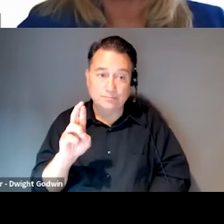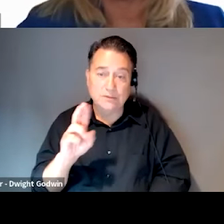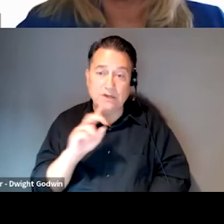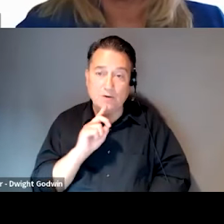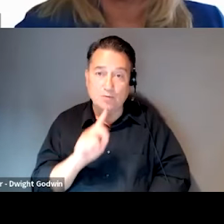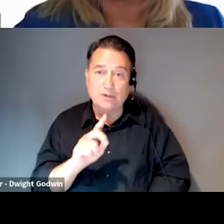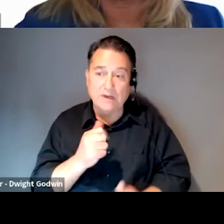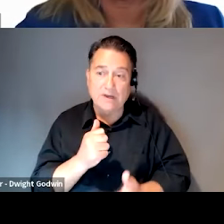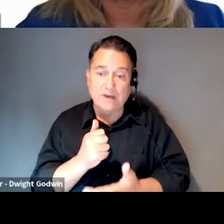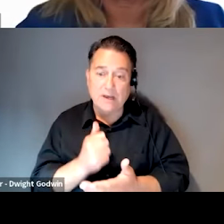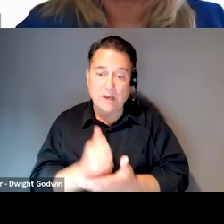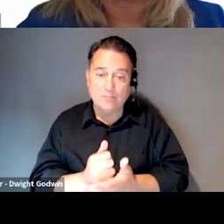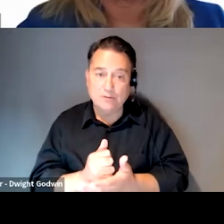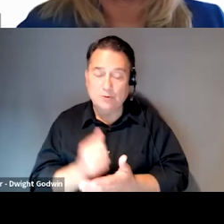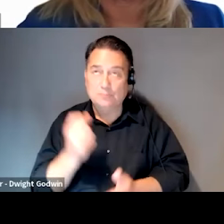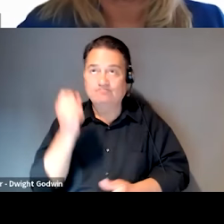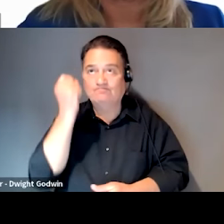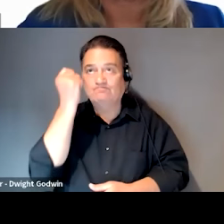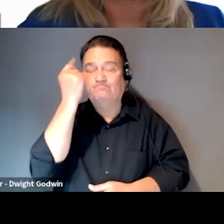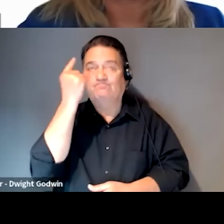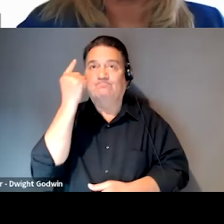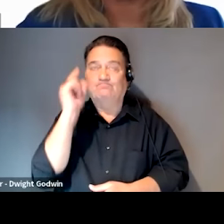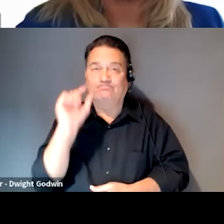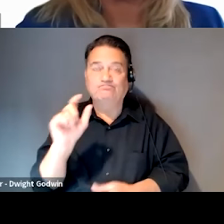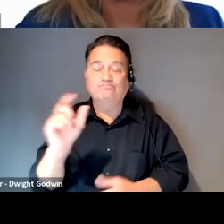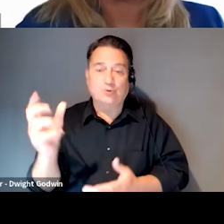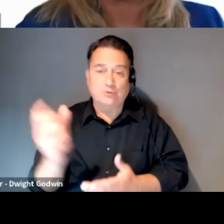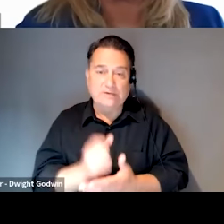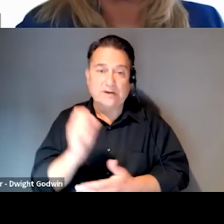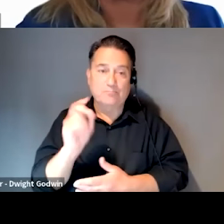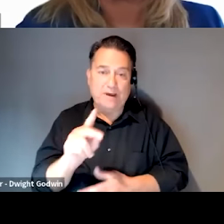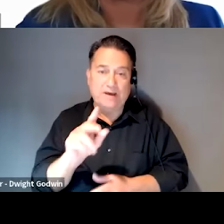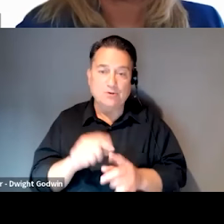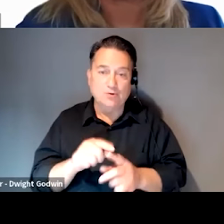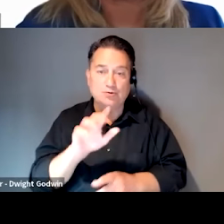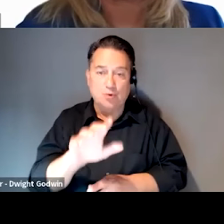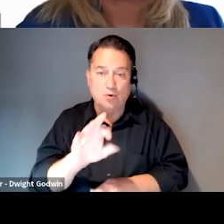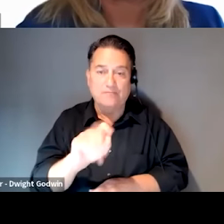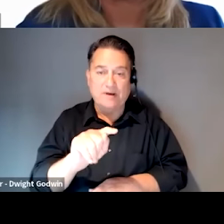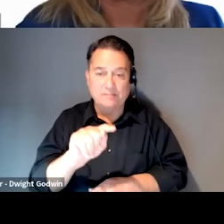it hits something that you feel like you can take back to your family treatment court and test.